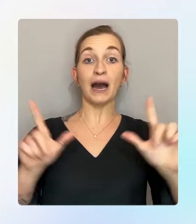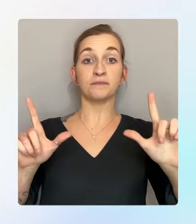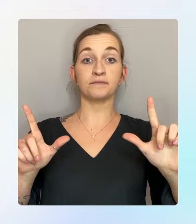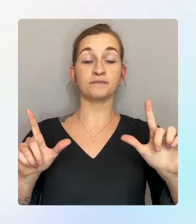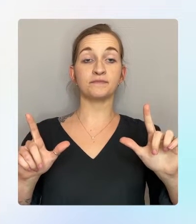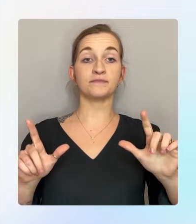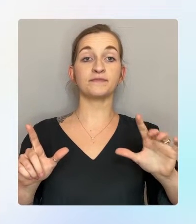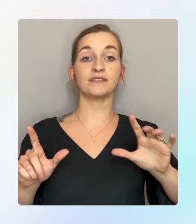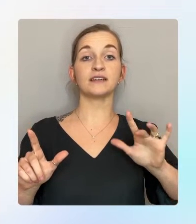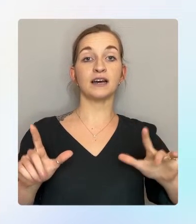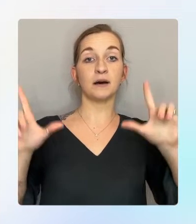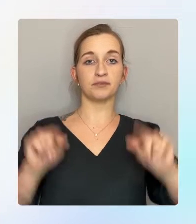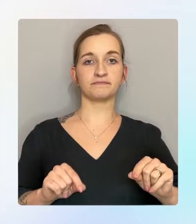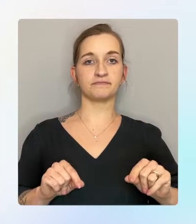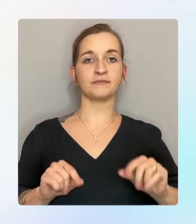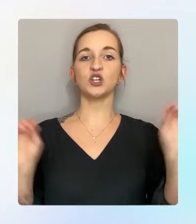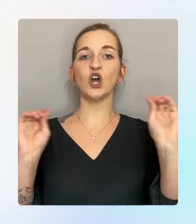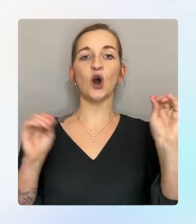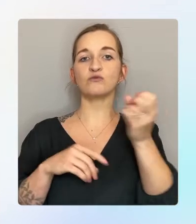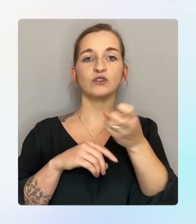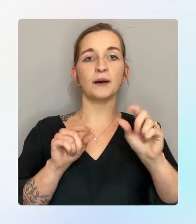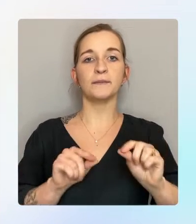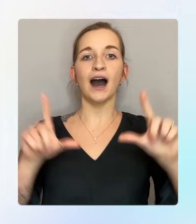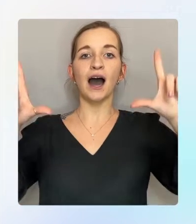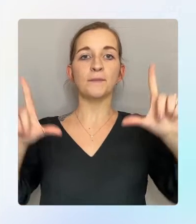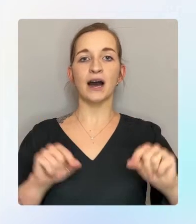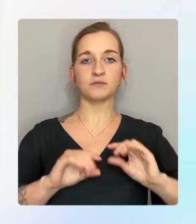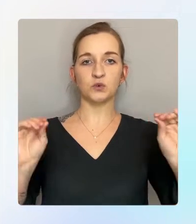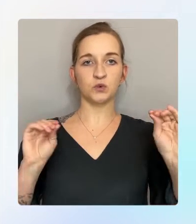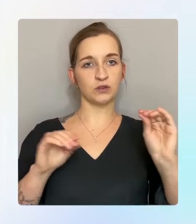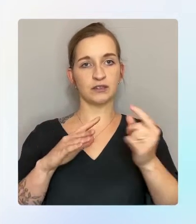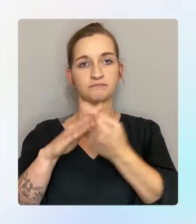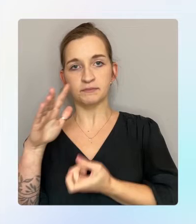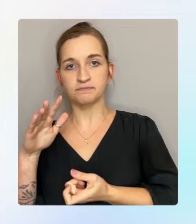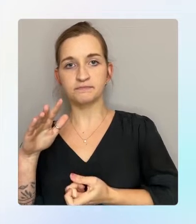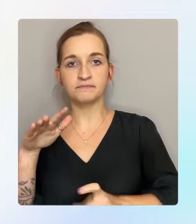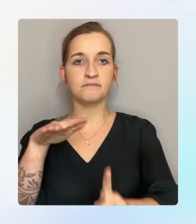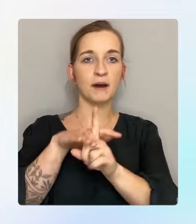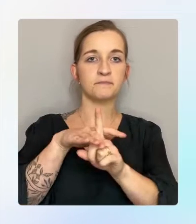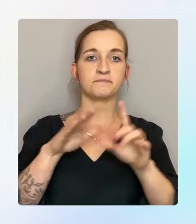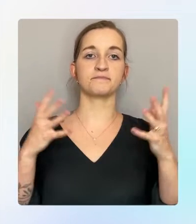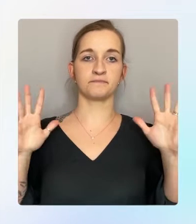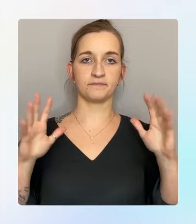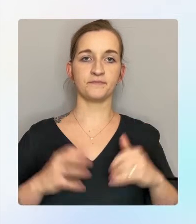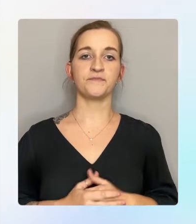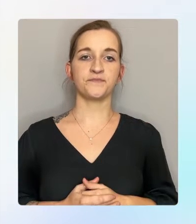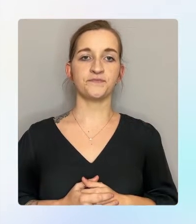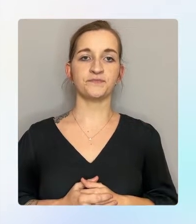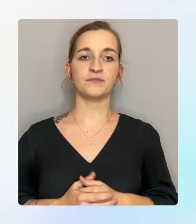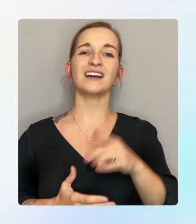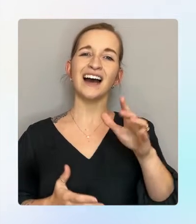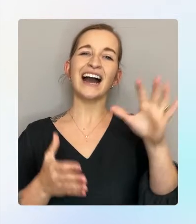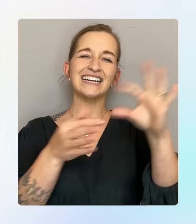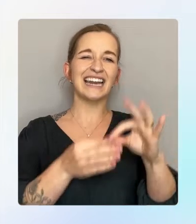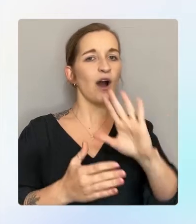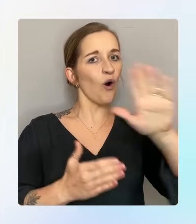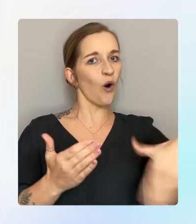or hidden without any transitions. We recommend that you always connect all virtual object inputs and outputs.